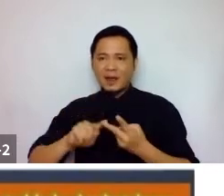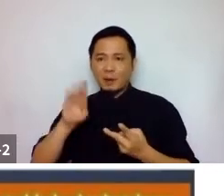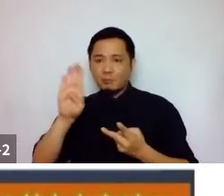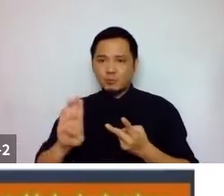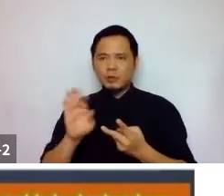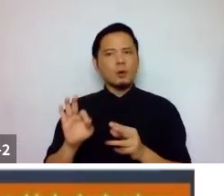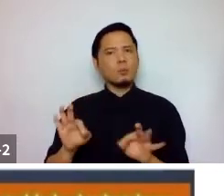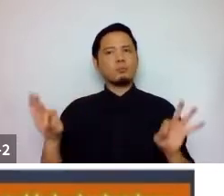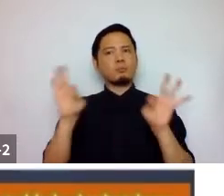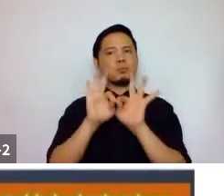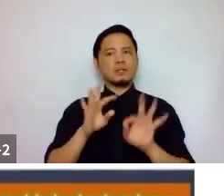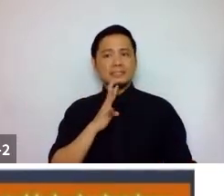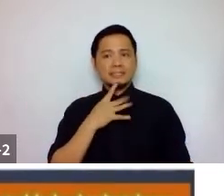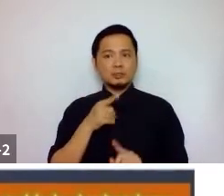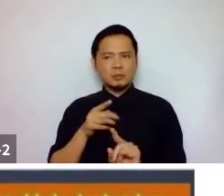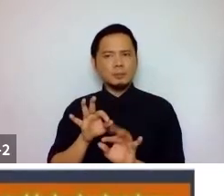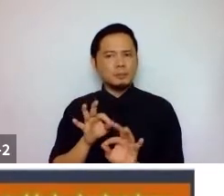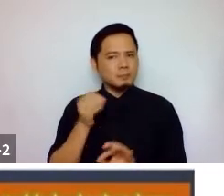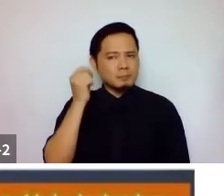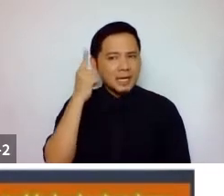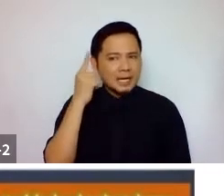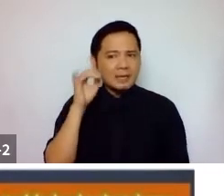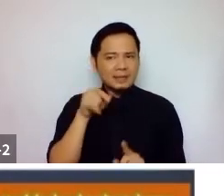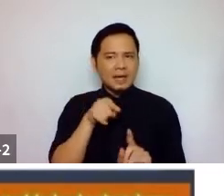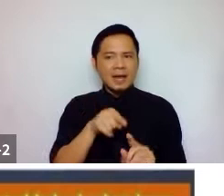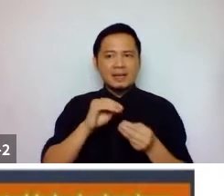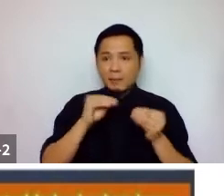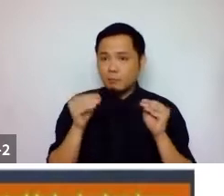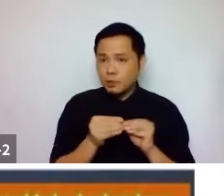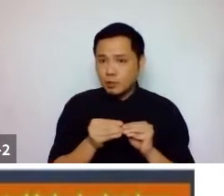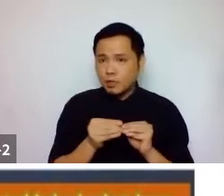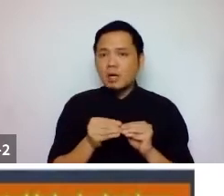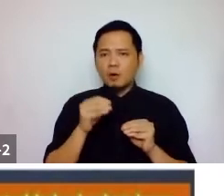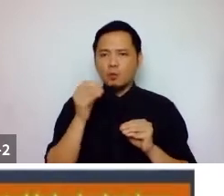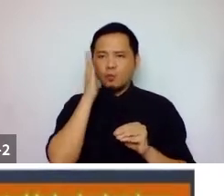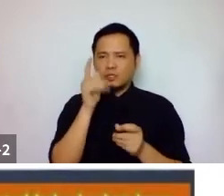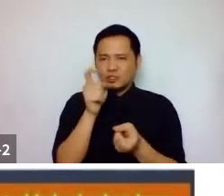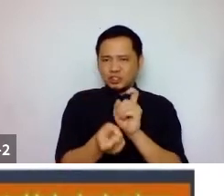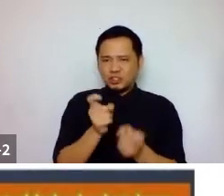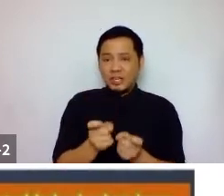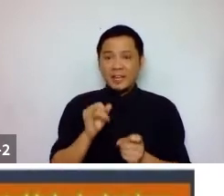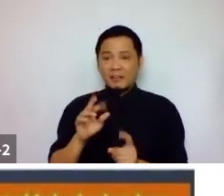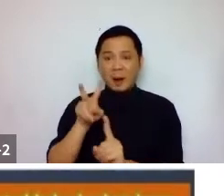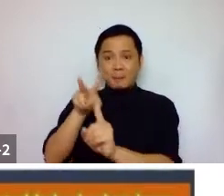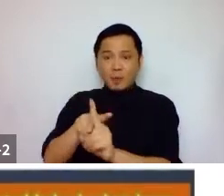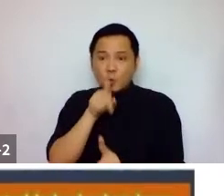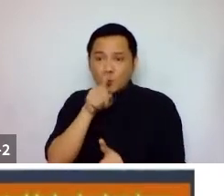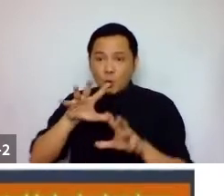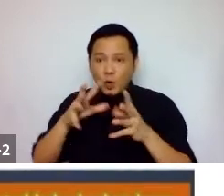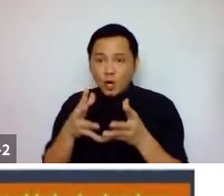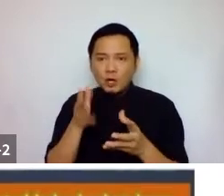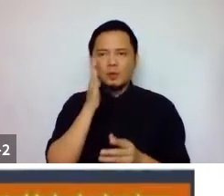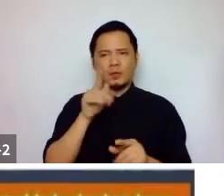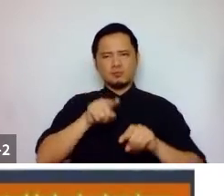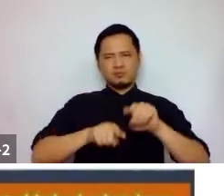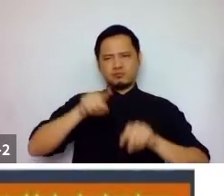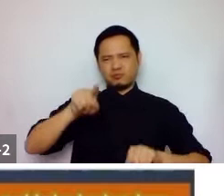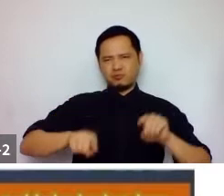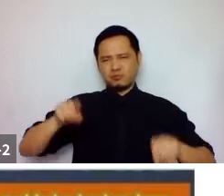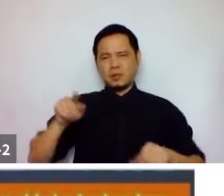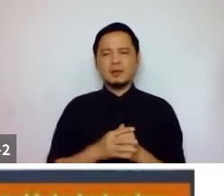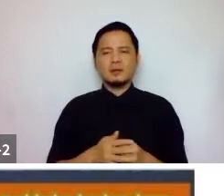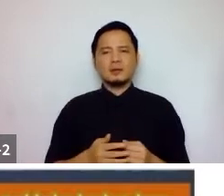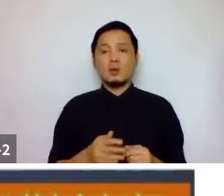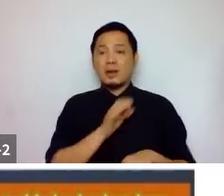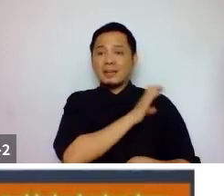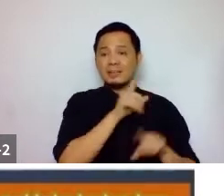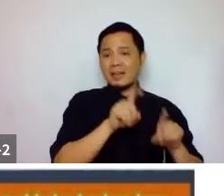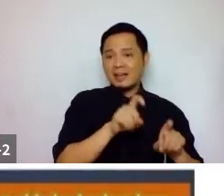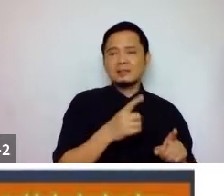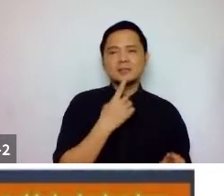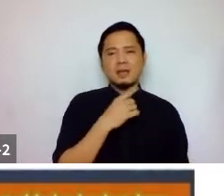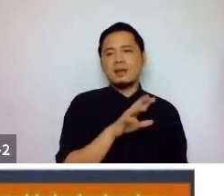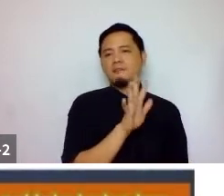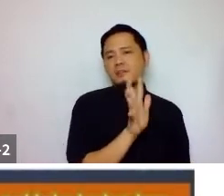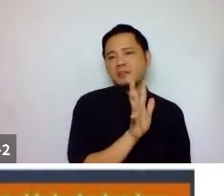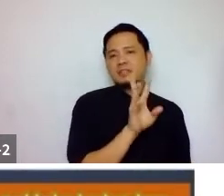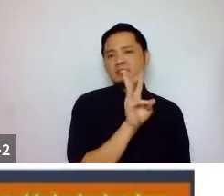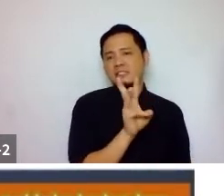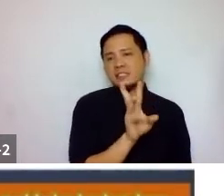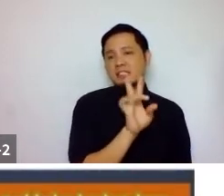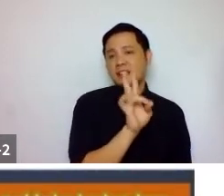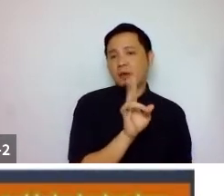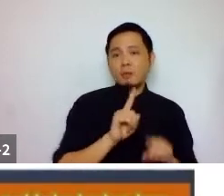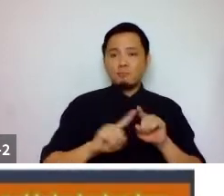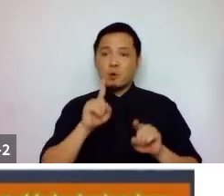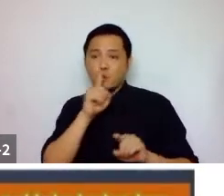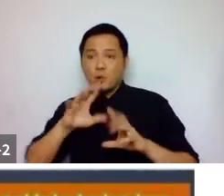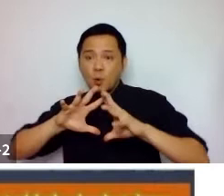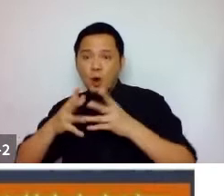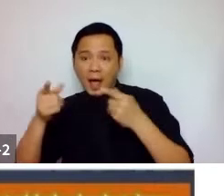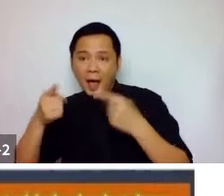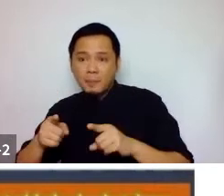That is why those numbers differ from real world conditions, for example the clinical trials say 50, 60, 70, in real world conditions that means it is 90 percent effective.